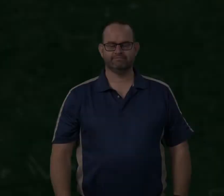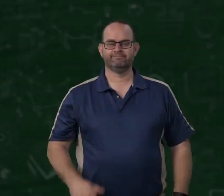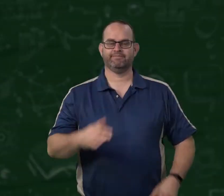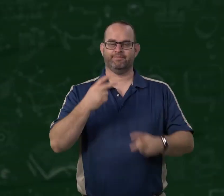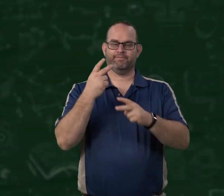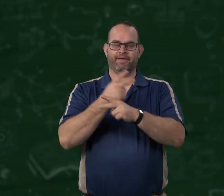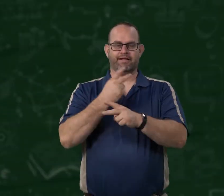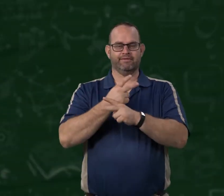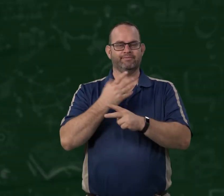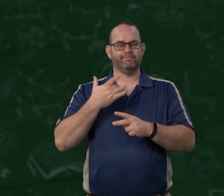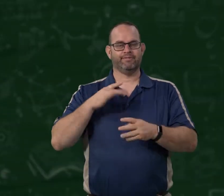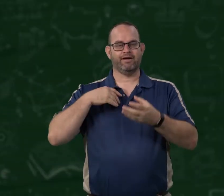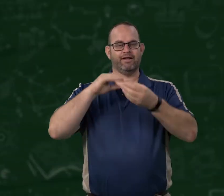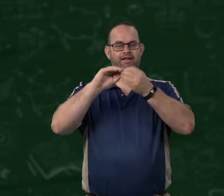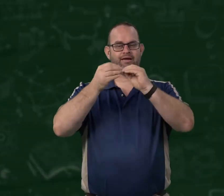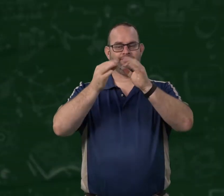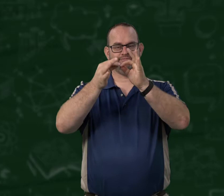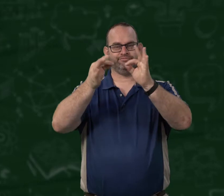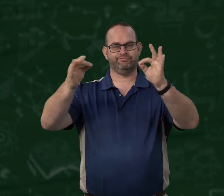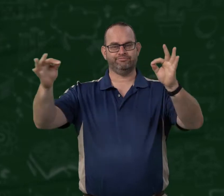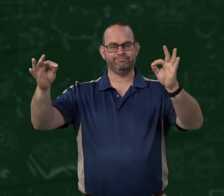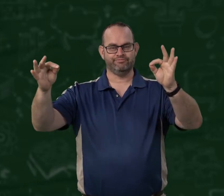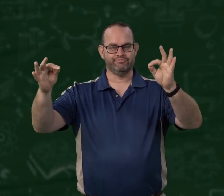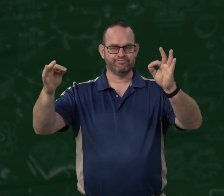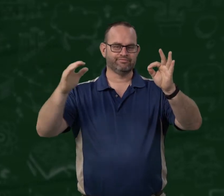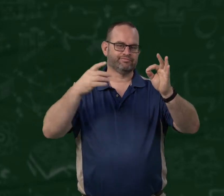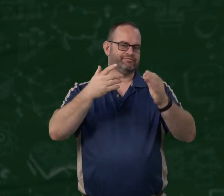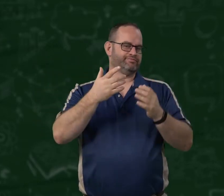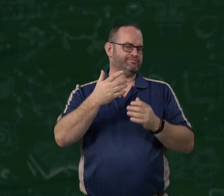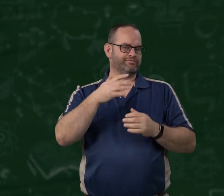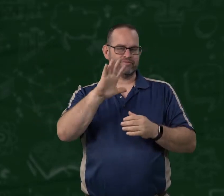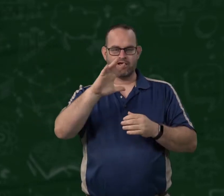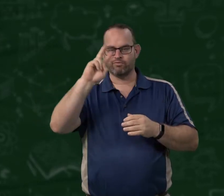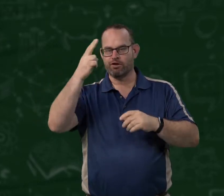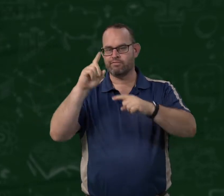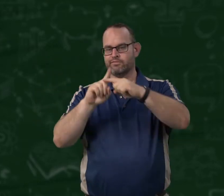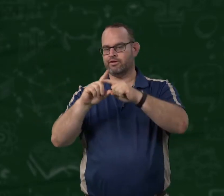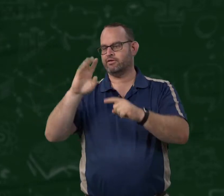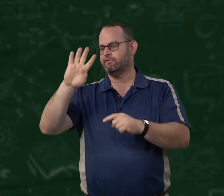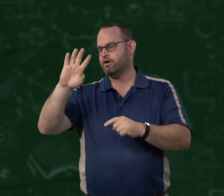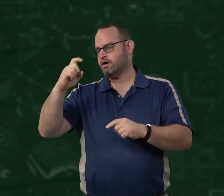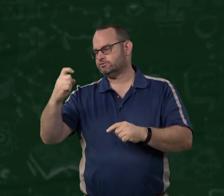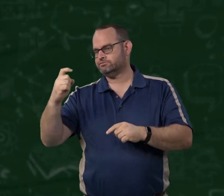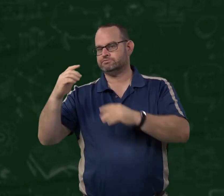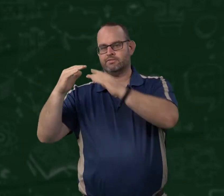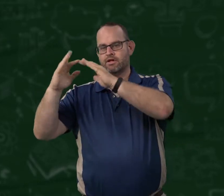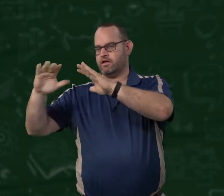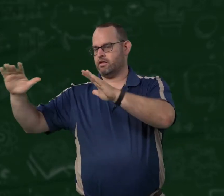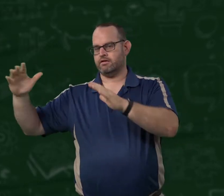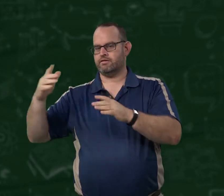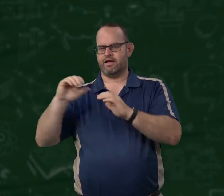In math, you often encounter long algebraic equations, such as 51 + 4x = etc...